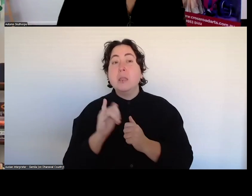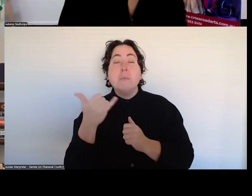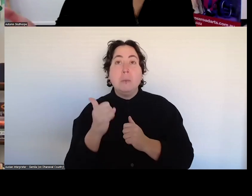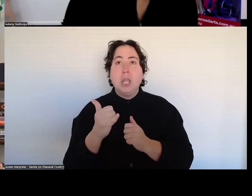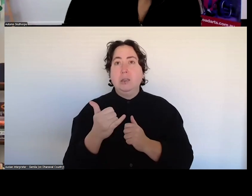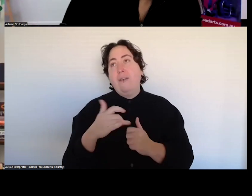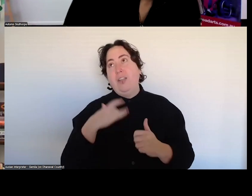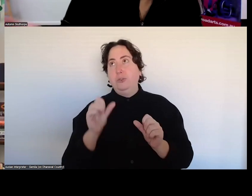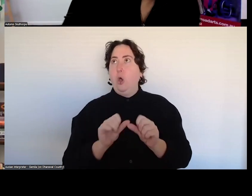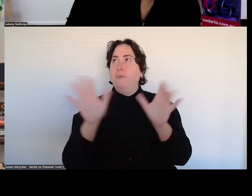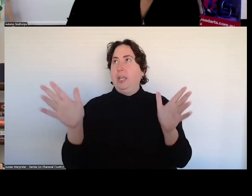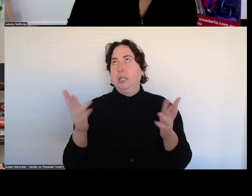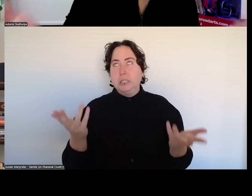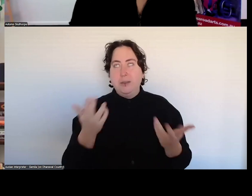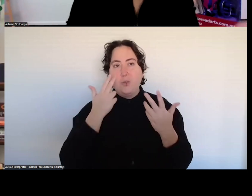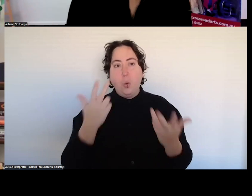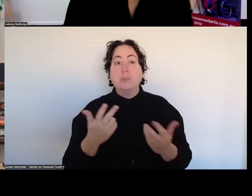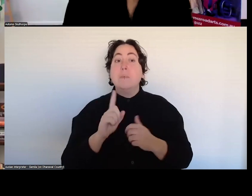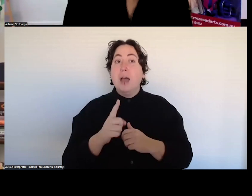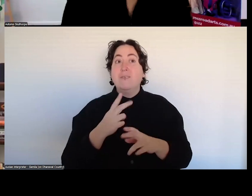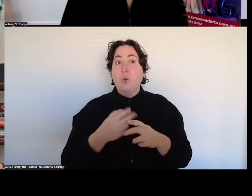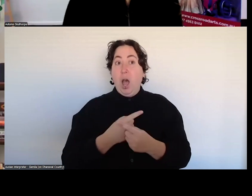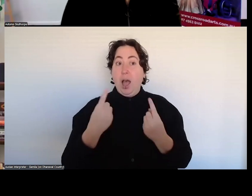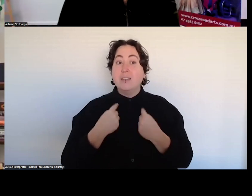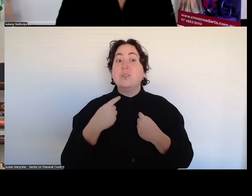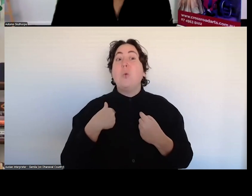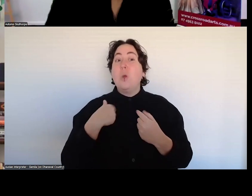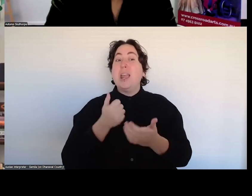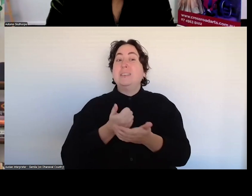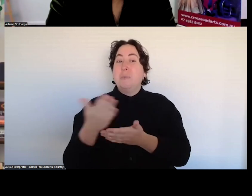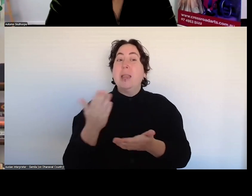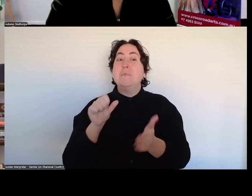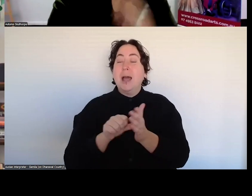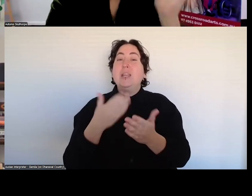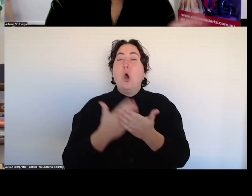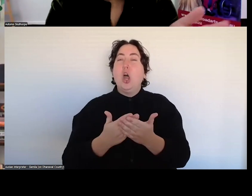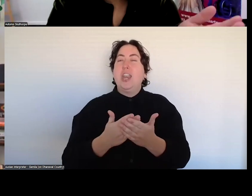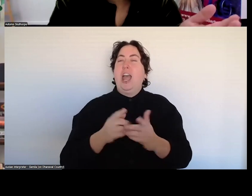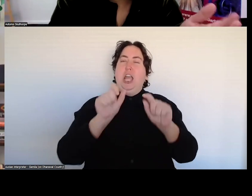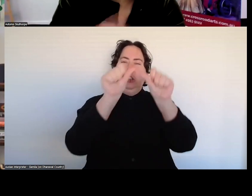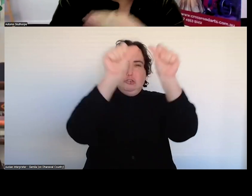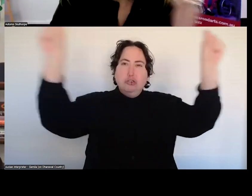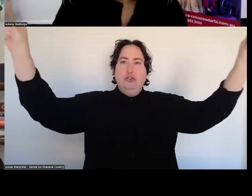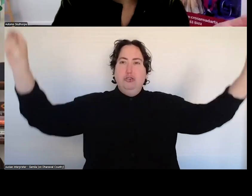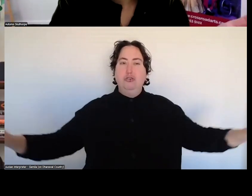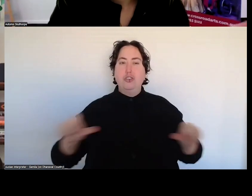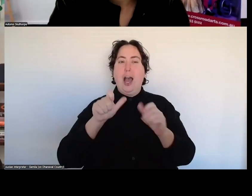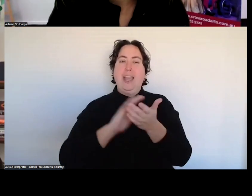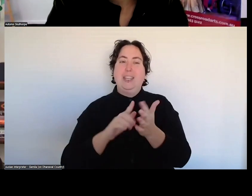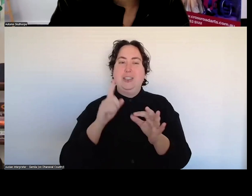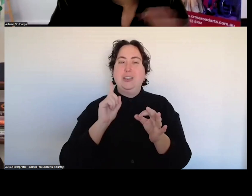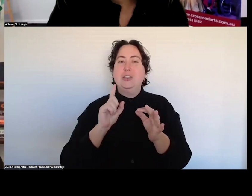for us we spent some money on a giant cheque this year, if you tell people they can get a photo with